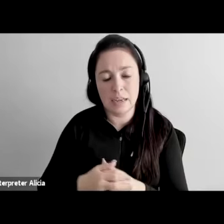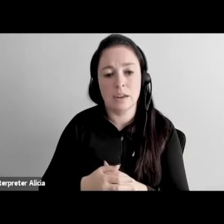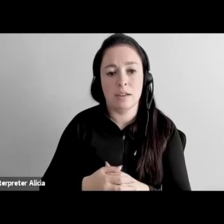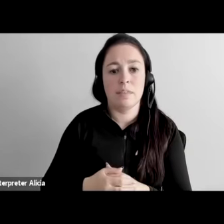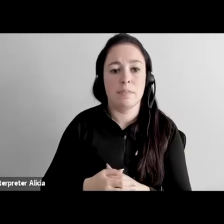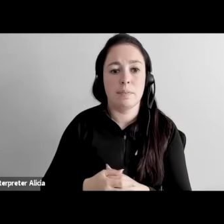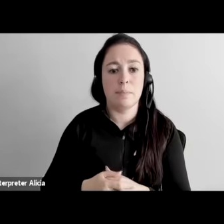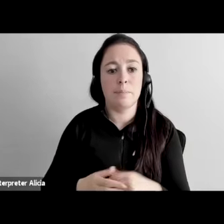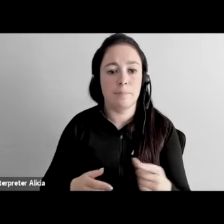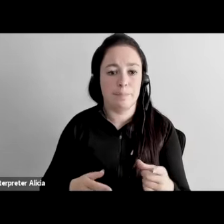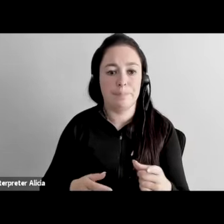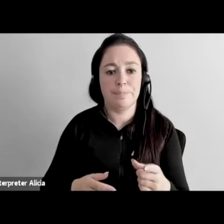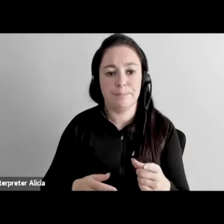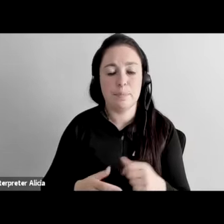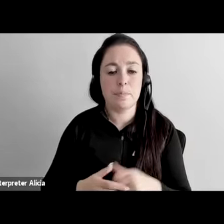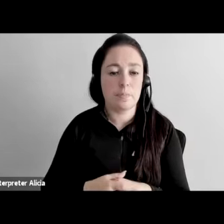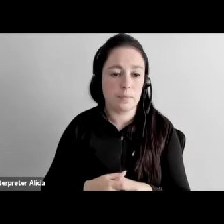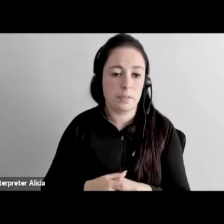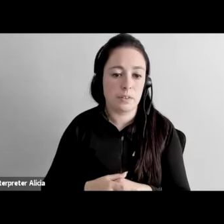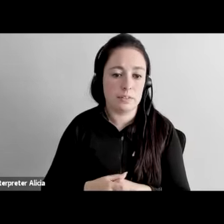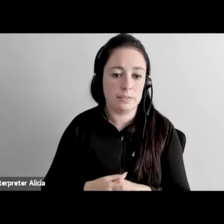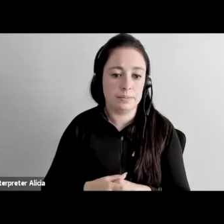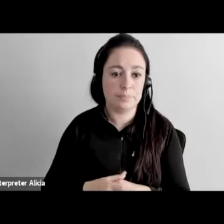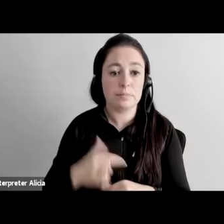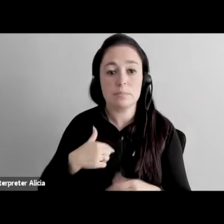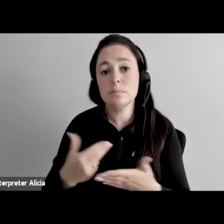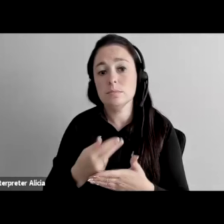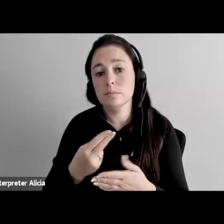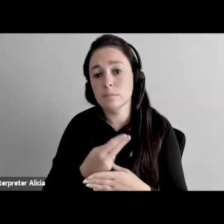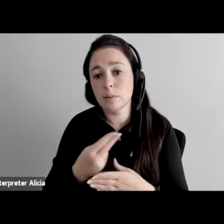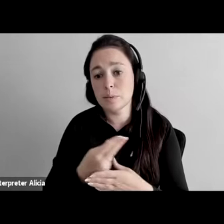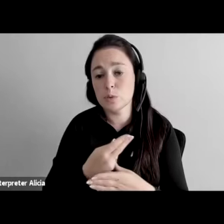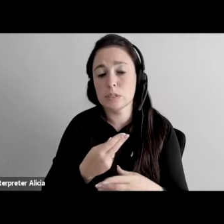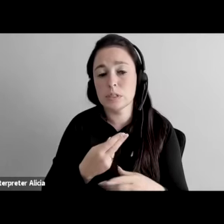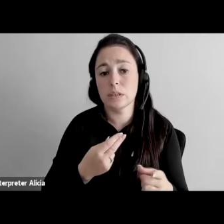with his bottom in my lap I'm using it to help